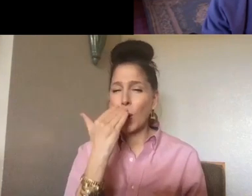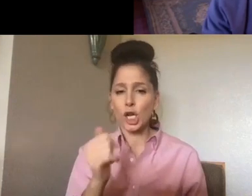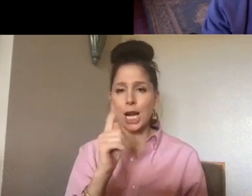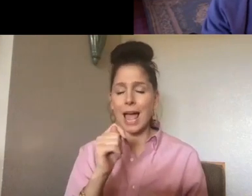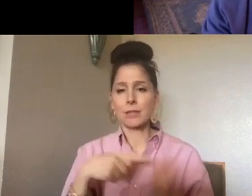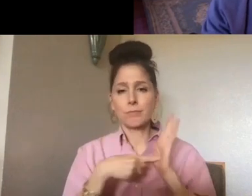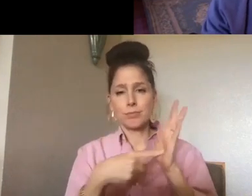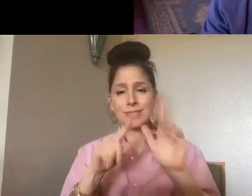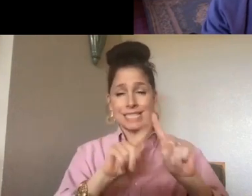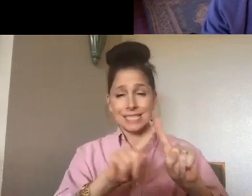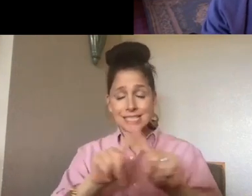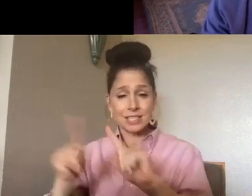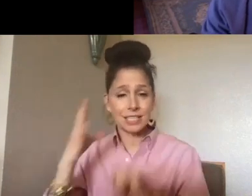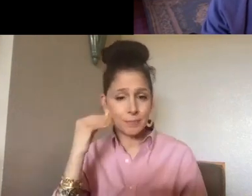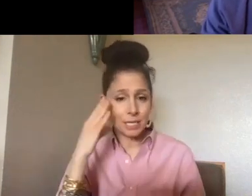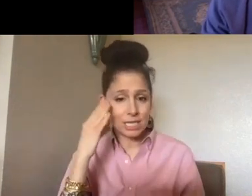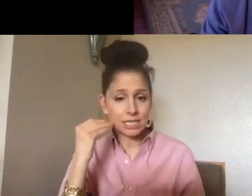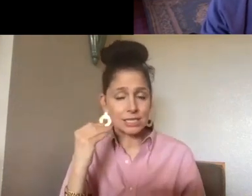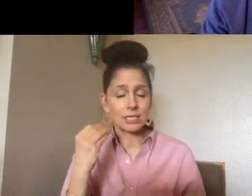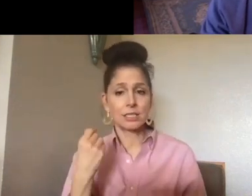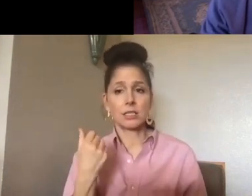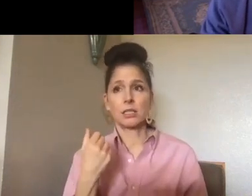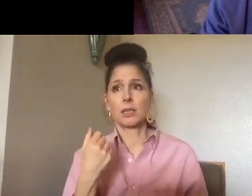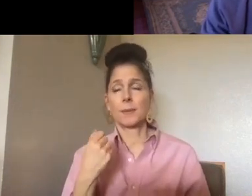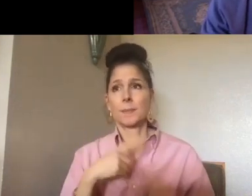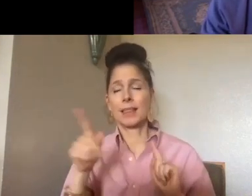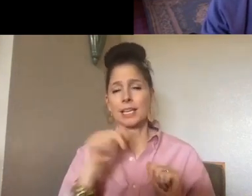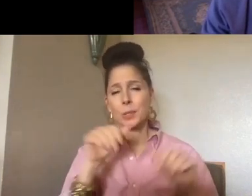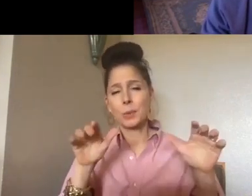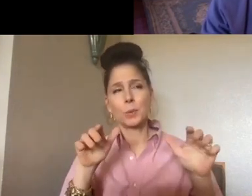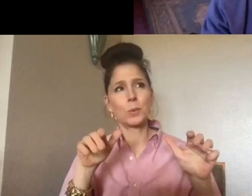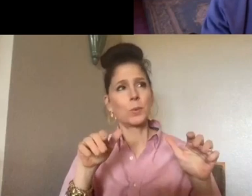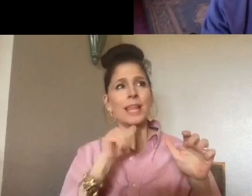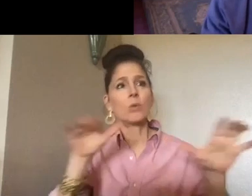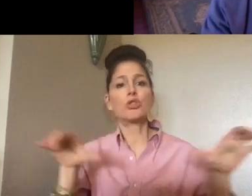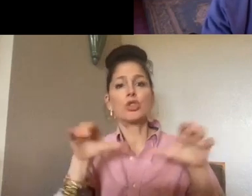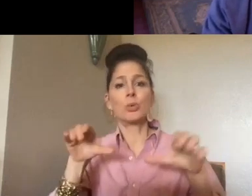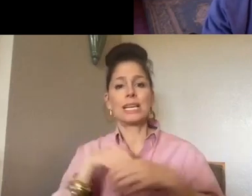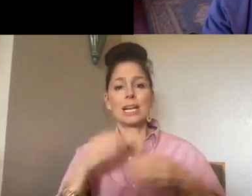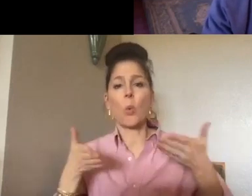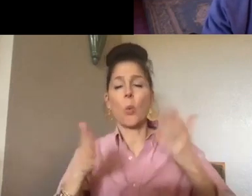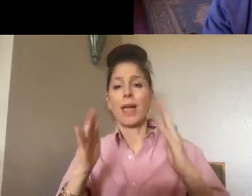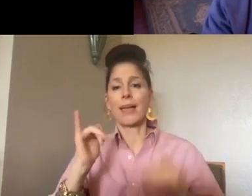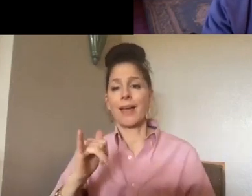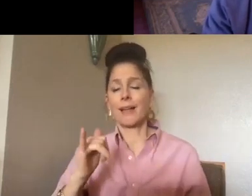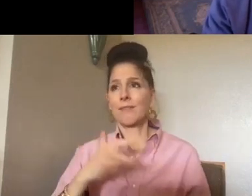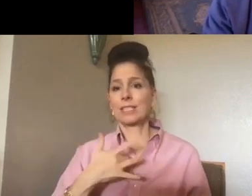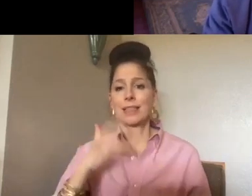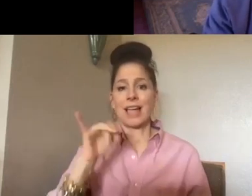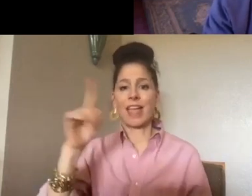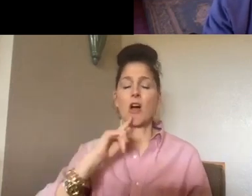There are so many good aspects to it. It shows different experiences, and it does it in a way